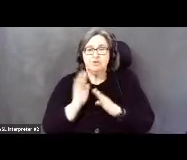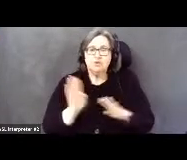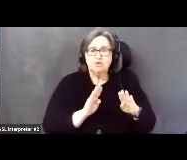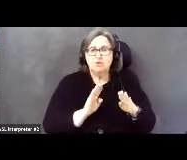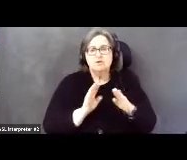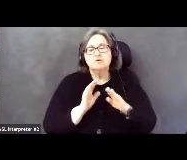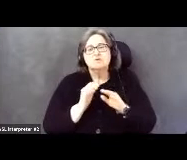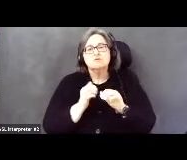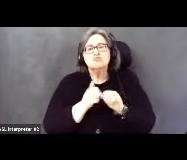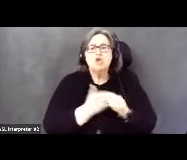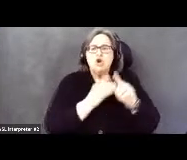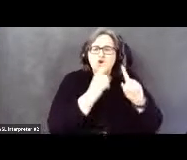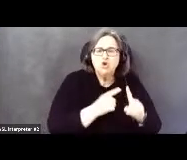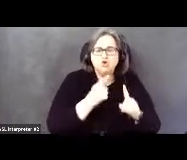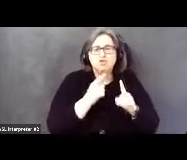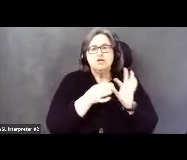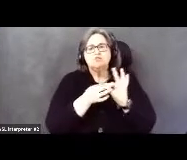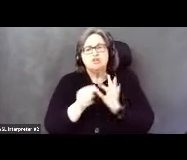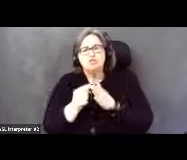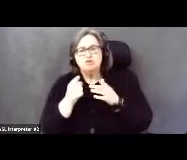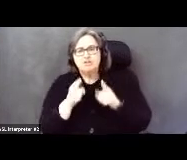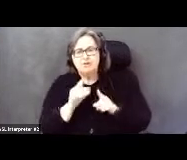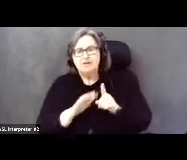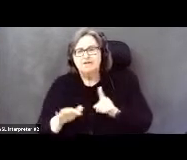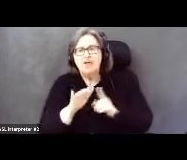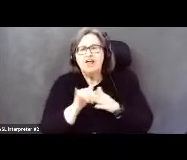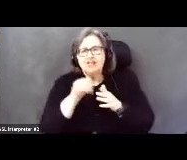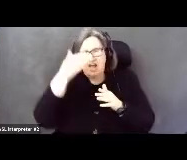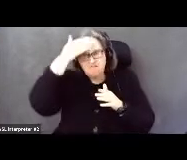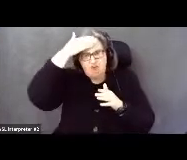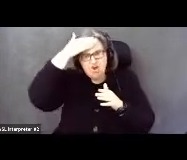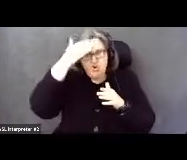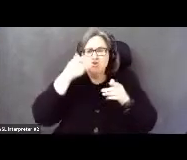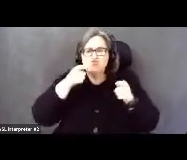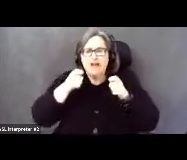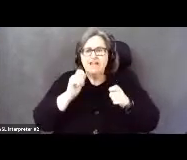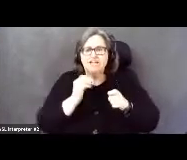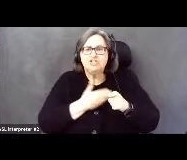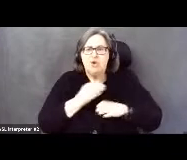to what's going on in the environment. It regulates our emotions, and it helps us focus